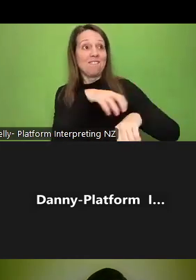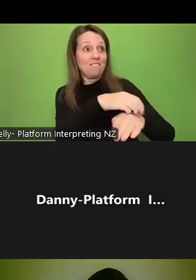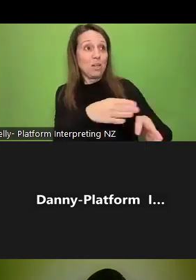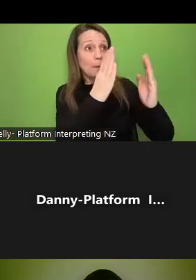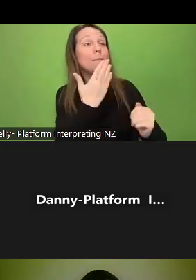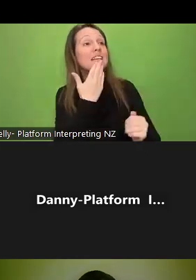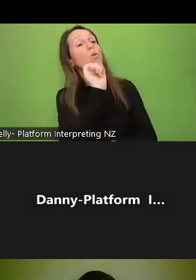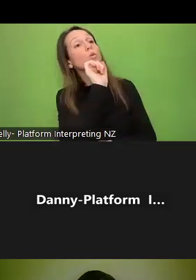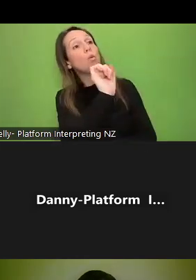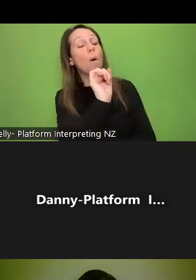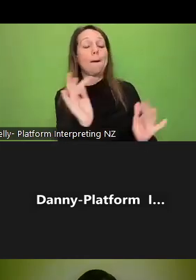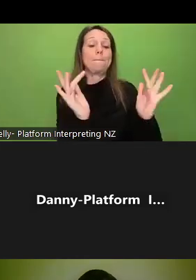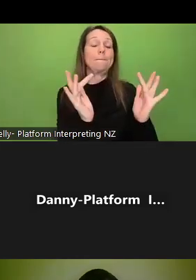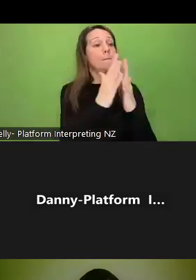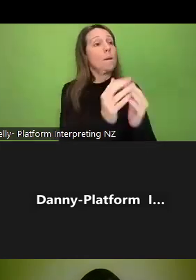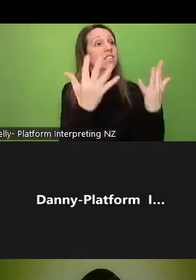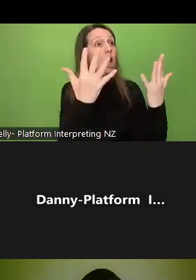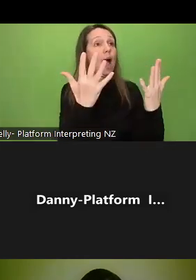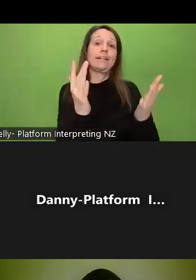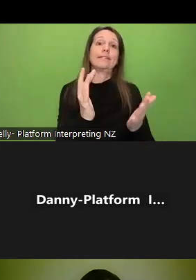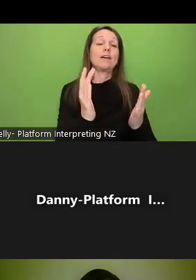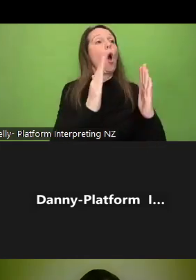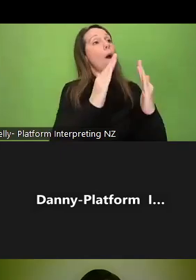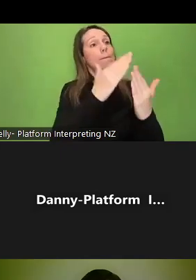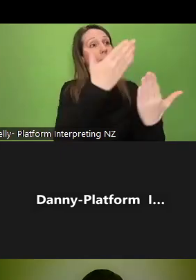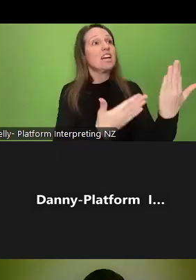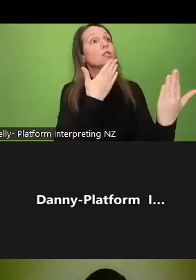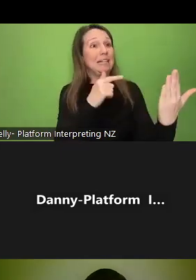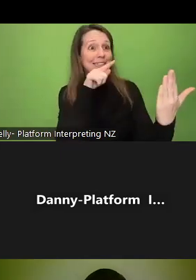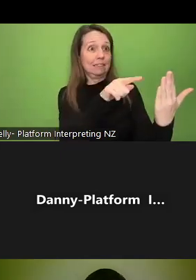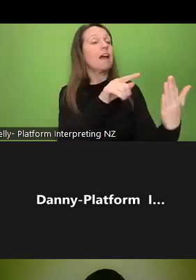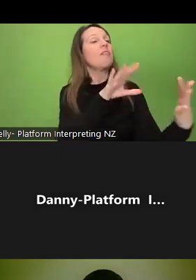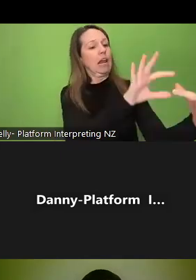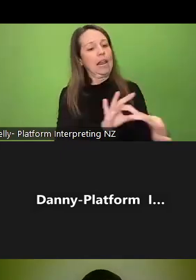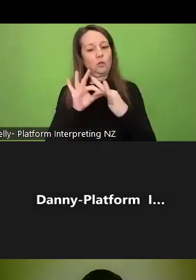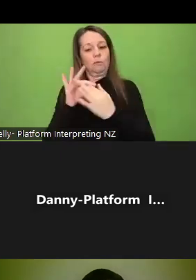link to it on your event page, because access info for the venue, it's going to stay with them,